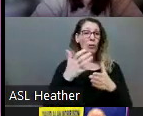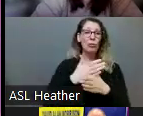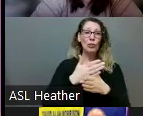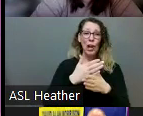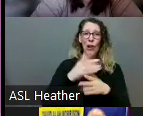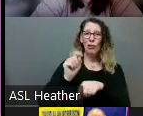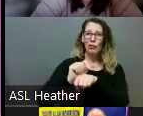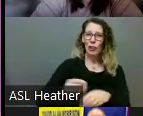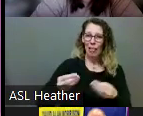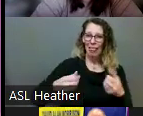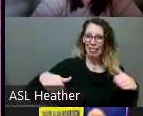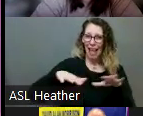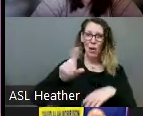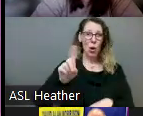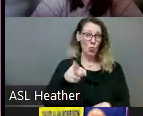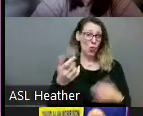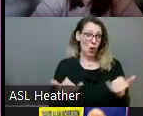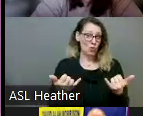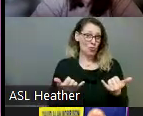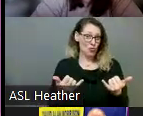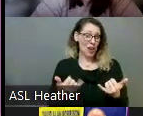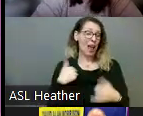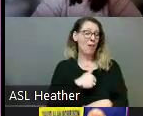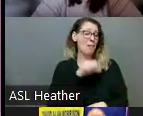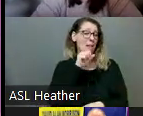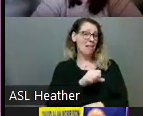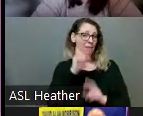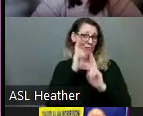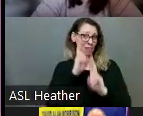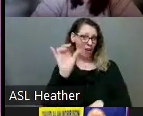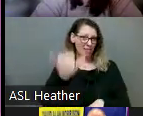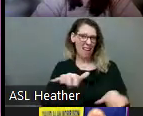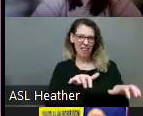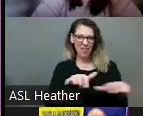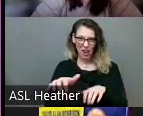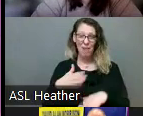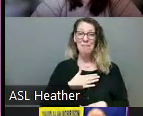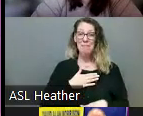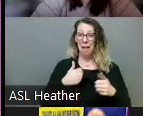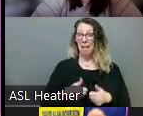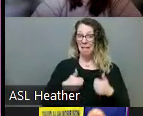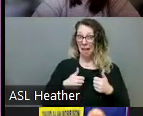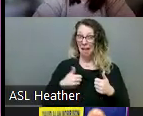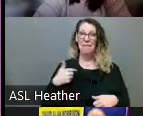you are located today in the chat, we'd love to honor that; and in my life, I mostly travel